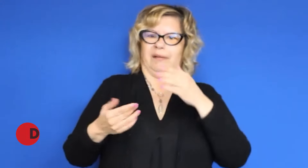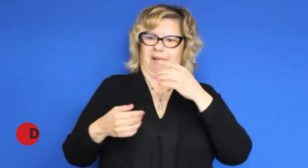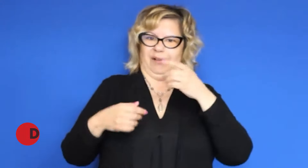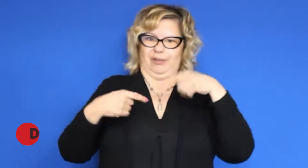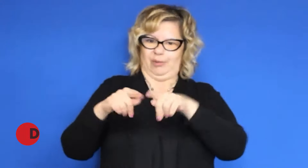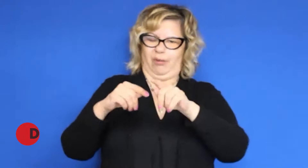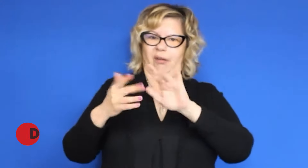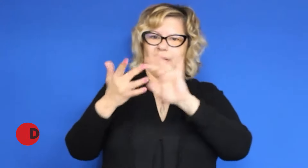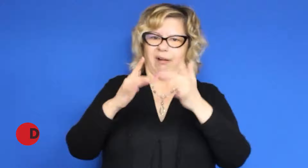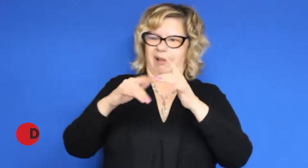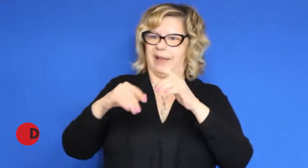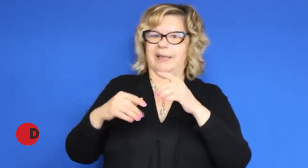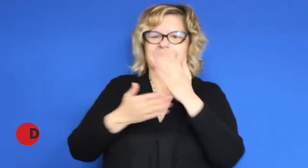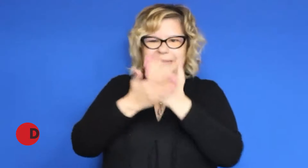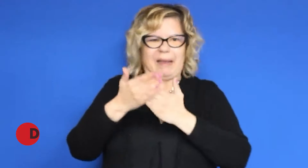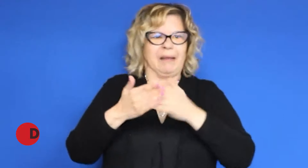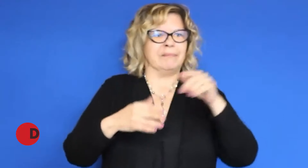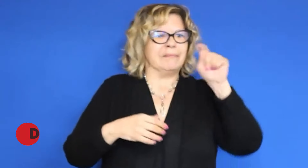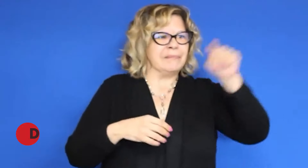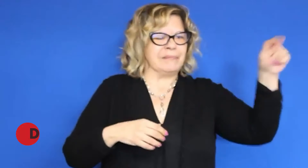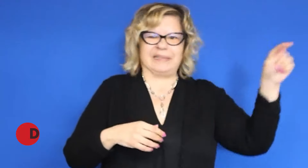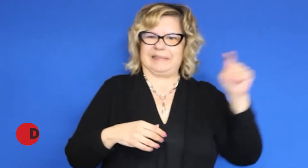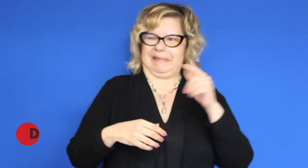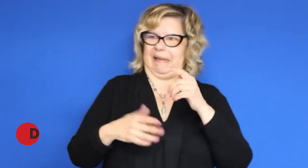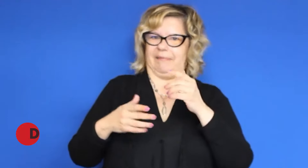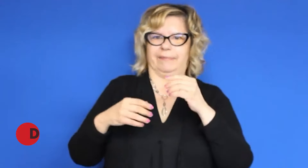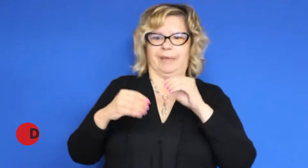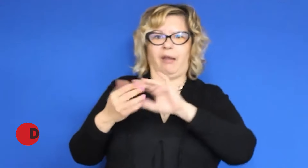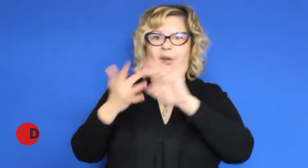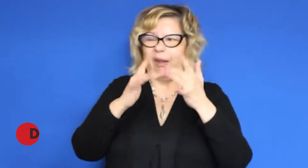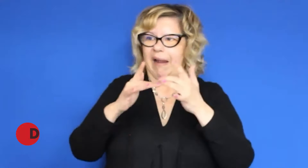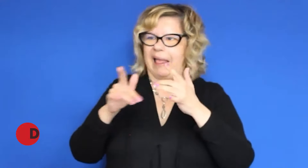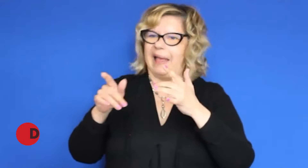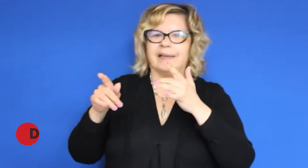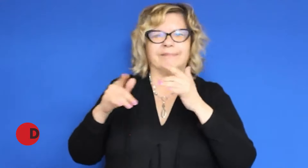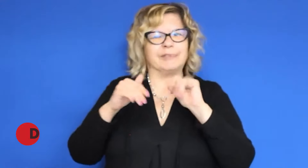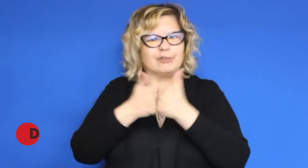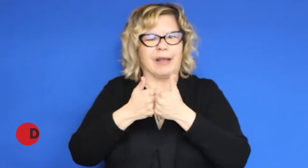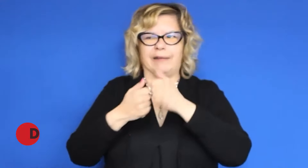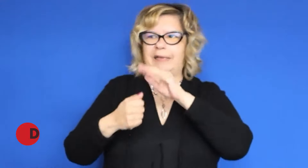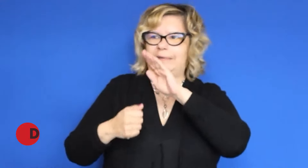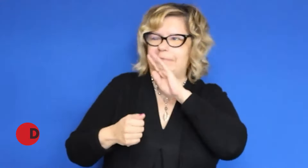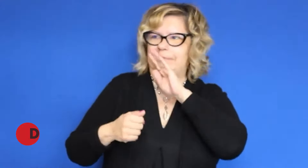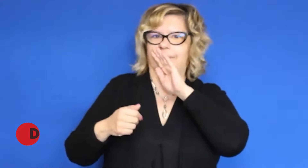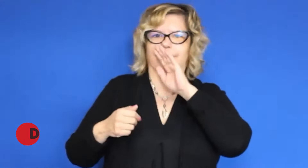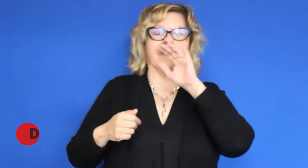Some students found online classes to be challenging and frustrating